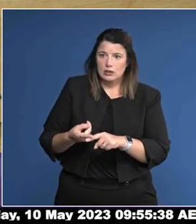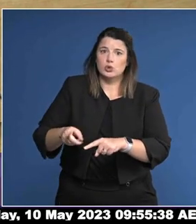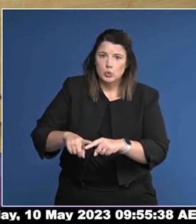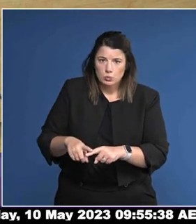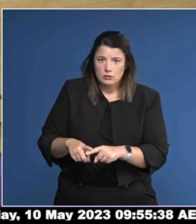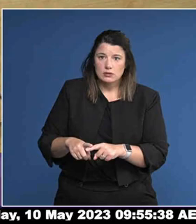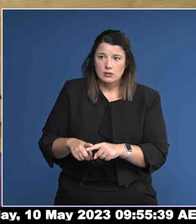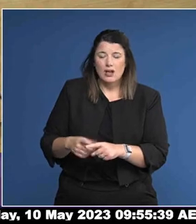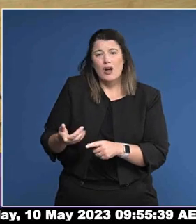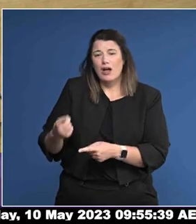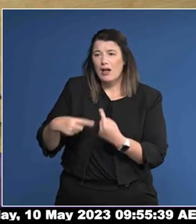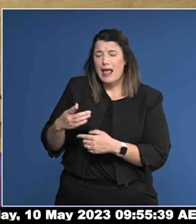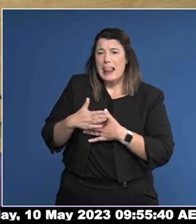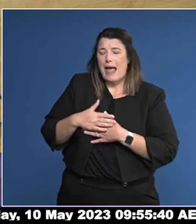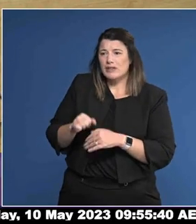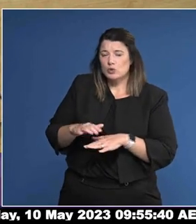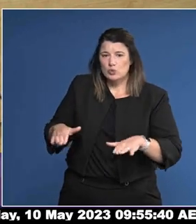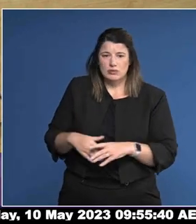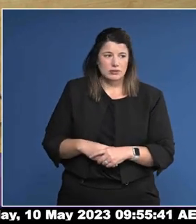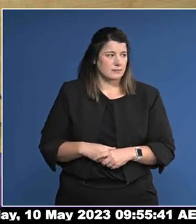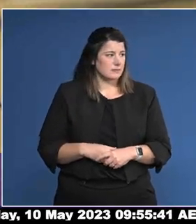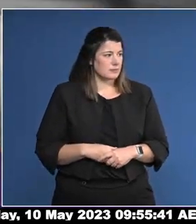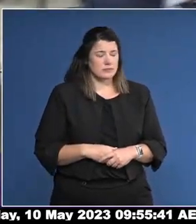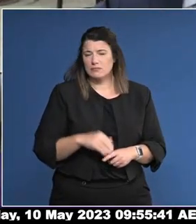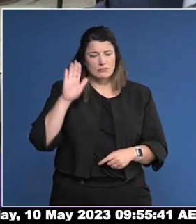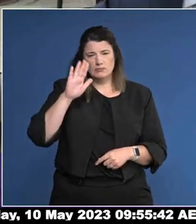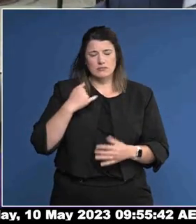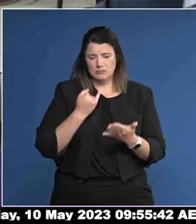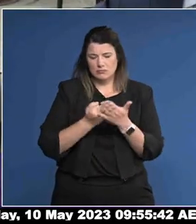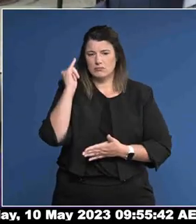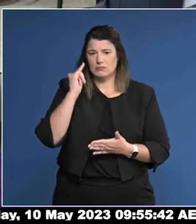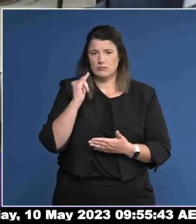MS McMILLAN: I object to that question. It's a whole lot of propositions that the witness hasn't necessarily agreed with.